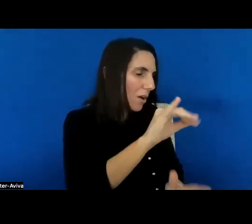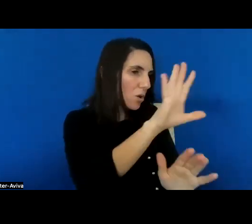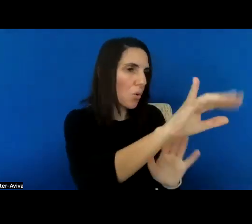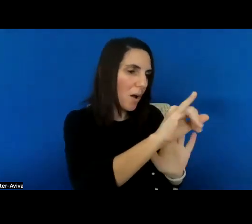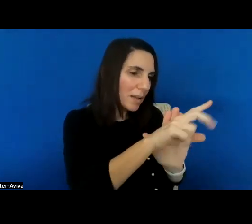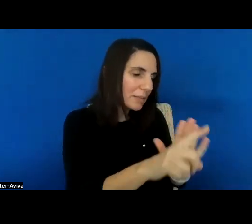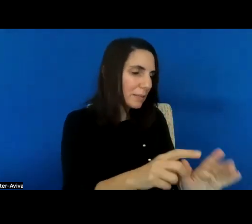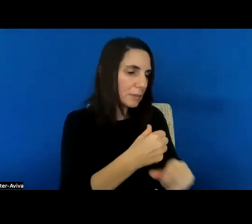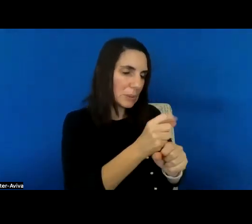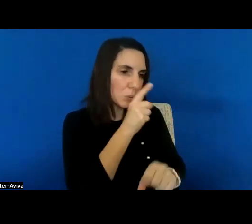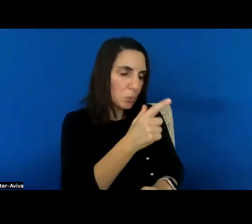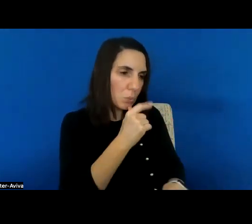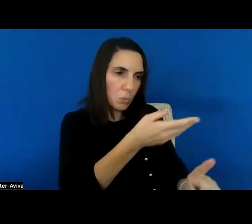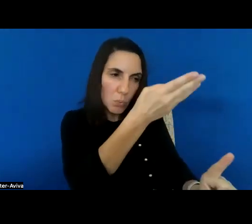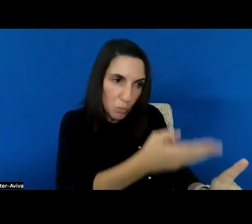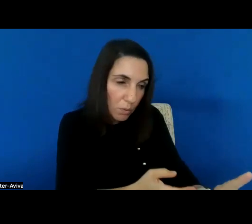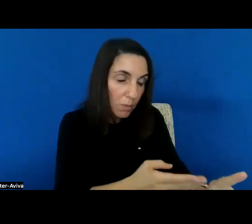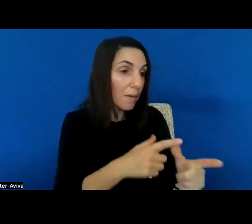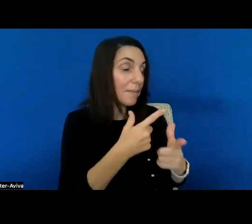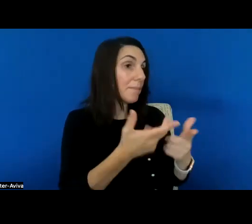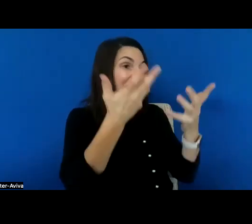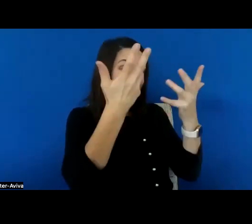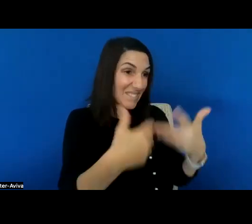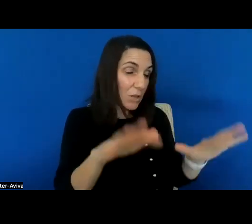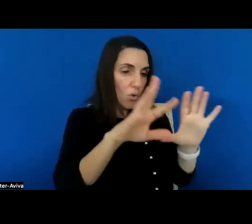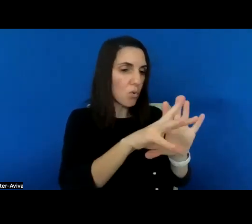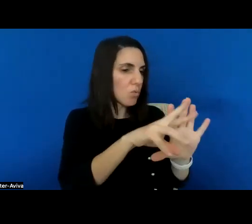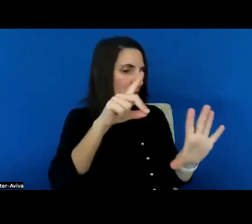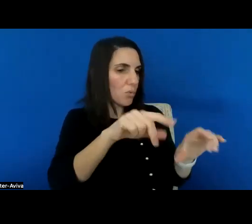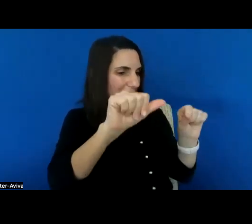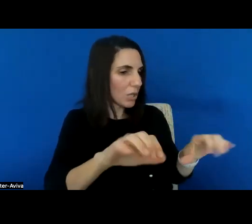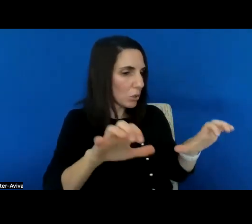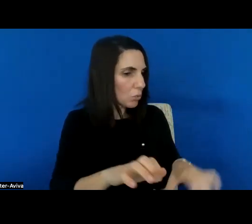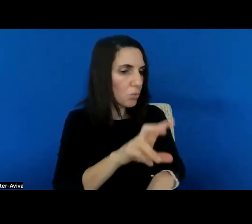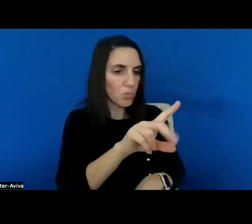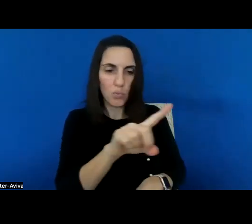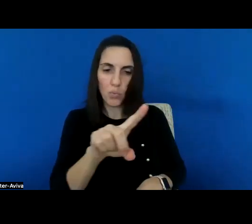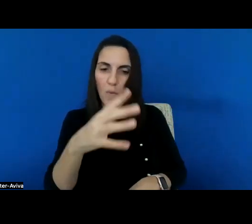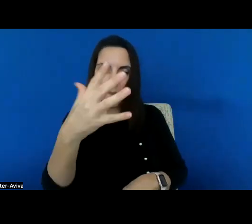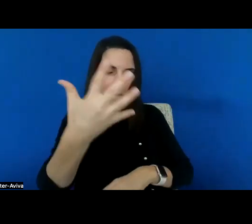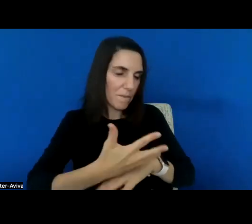you are. After that withdrawals can be made in 2 to 5 business days, maybe a little longer.